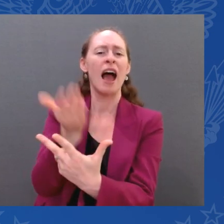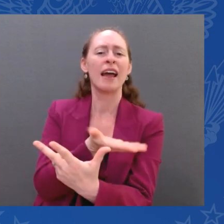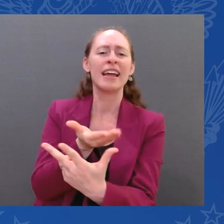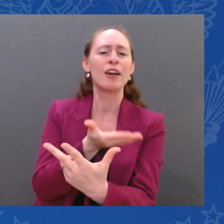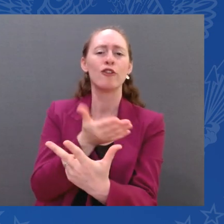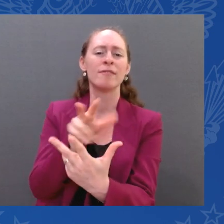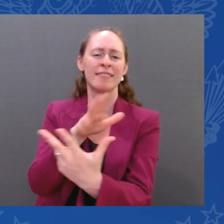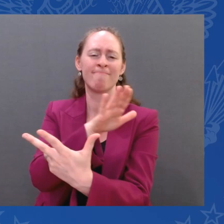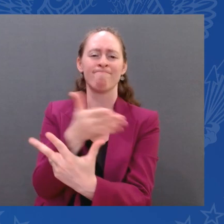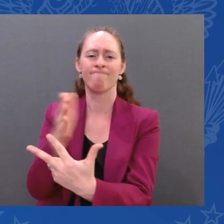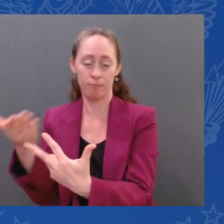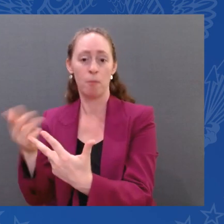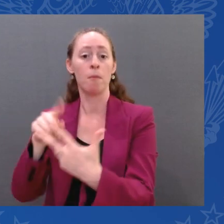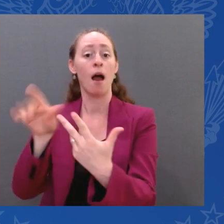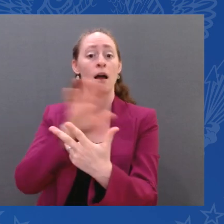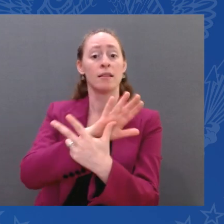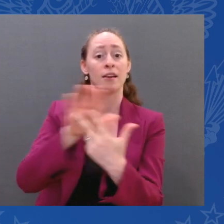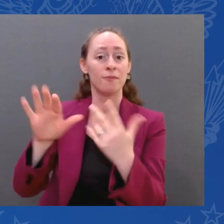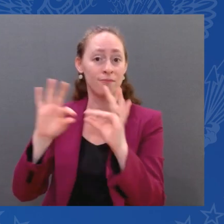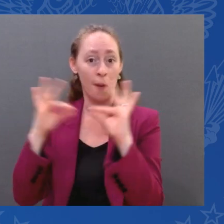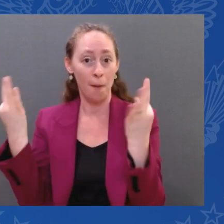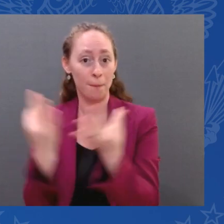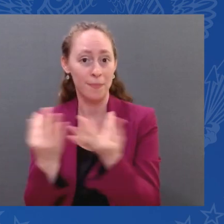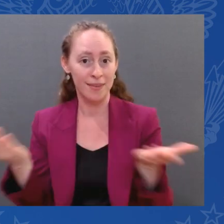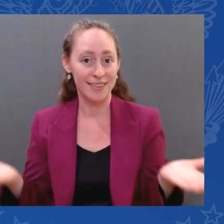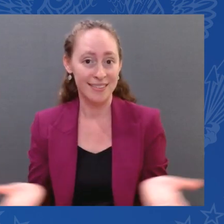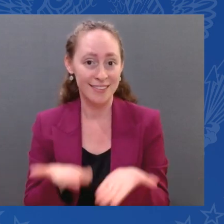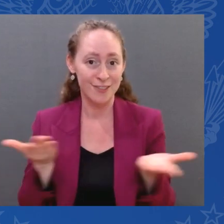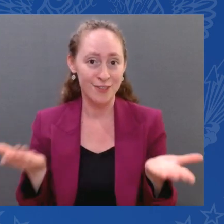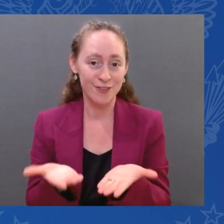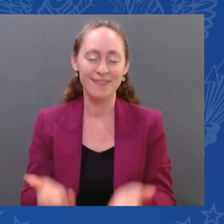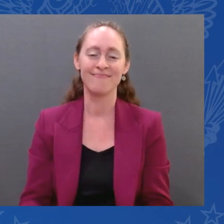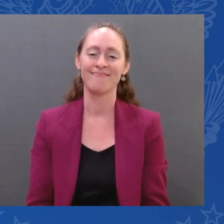It brings honor, but it brings back everything. And it's hard.